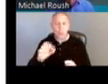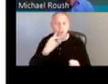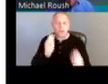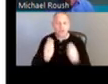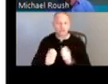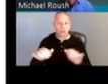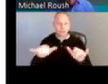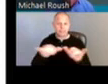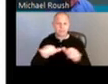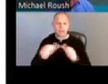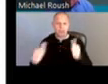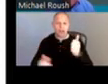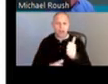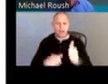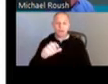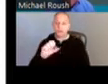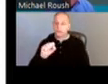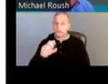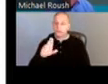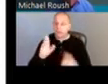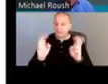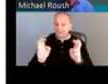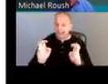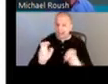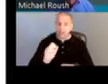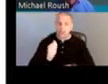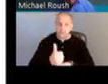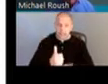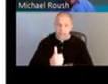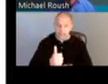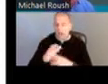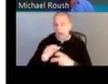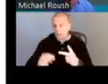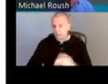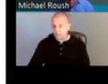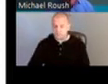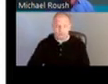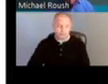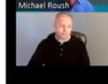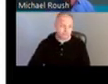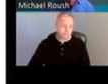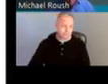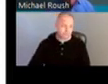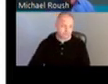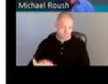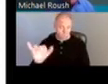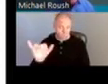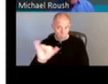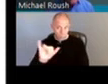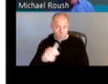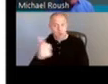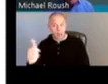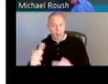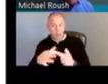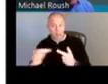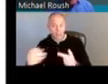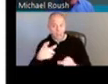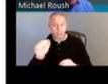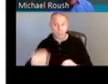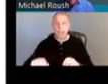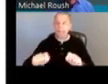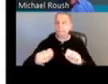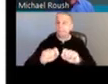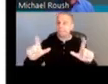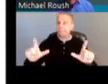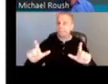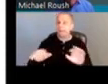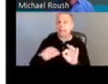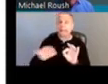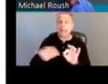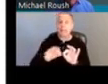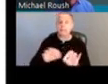the subtitle settings option. Alternatively, you may open a captioning web page in a new